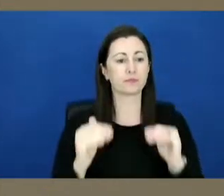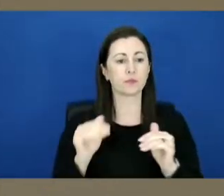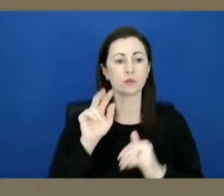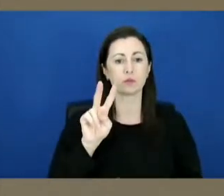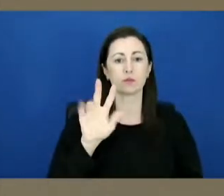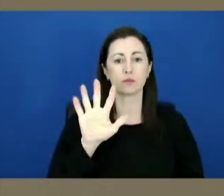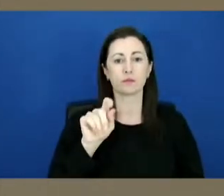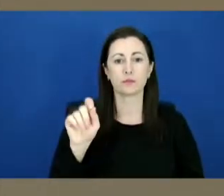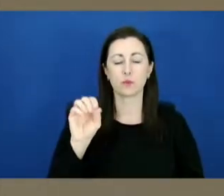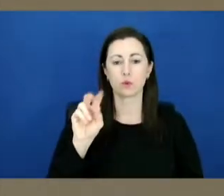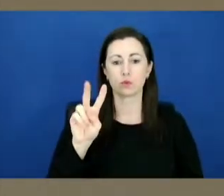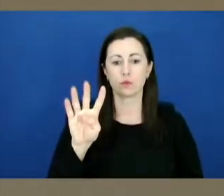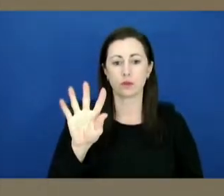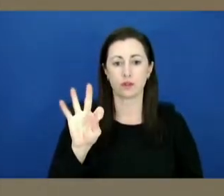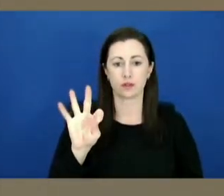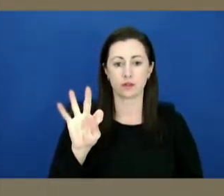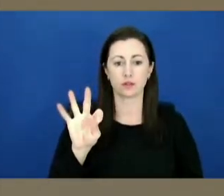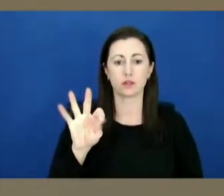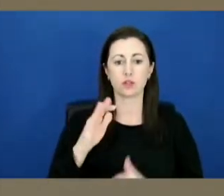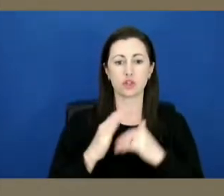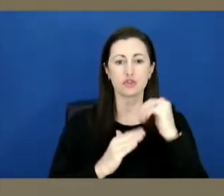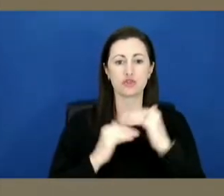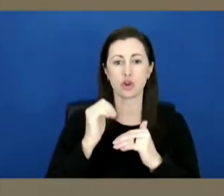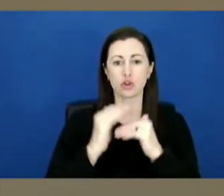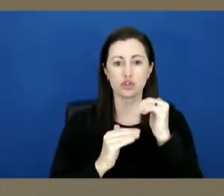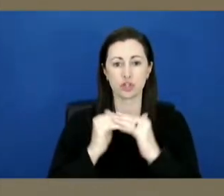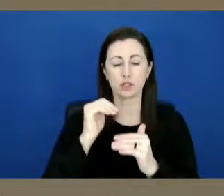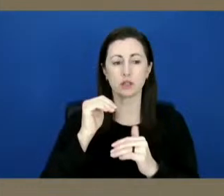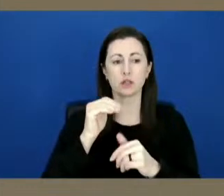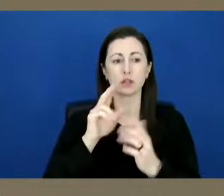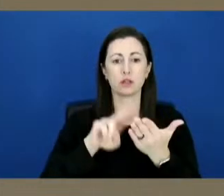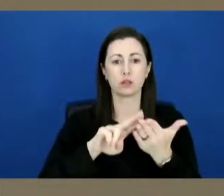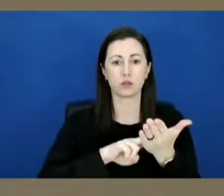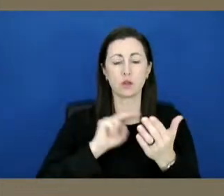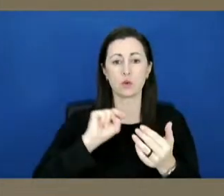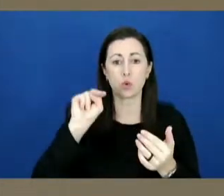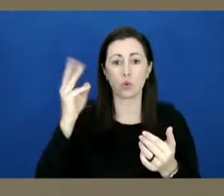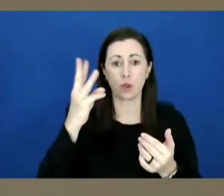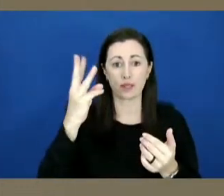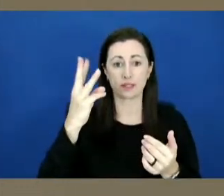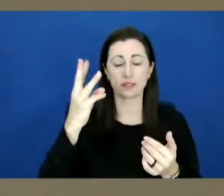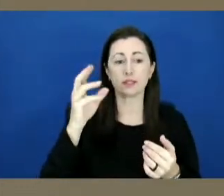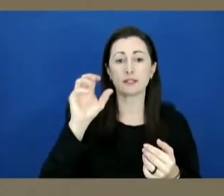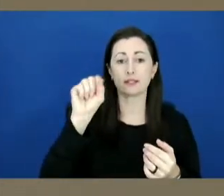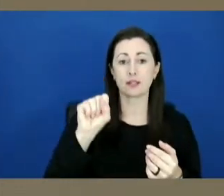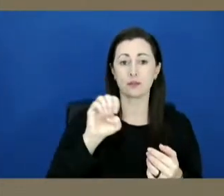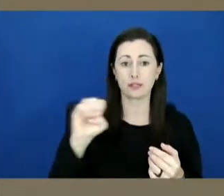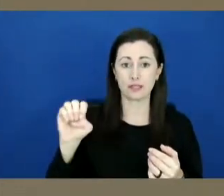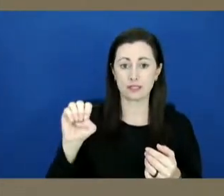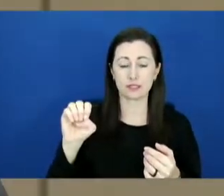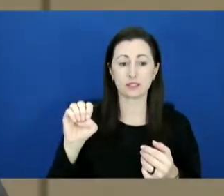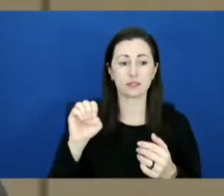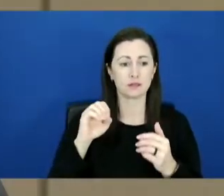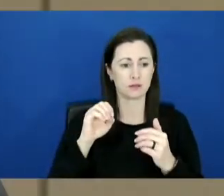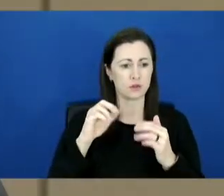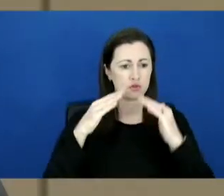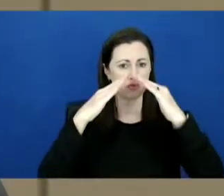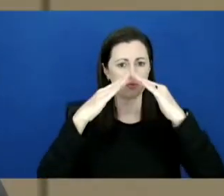OPPOSED? AYES HAVE IT. THE NEXT ITEM IS 25-0249,